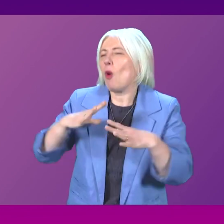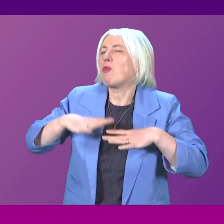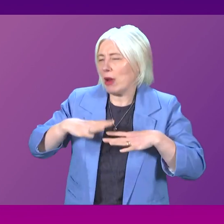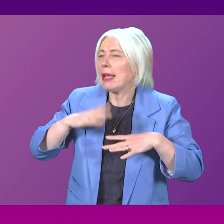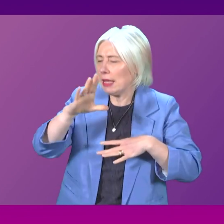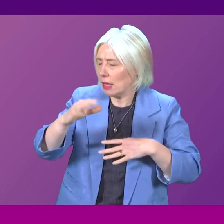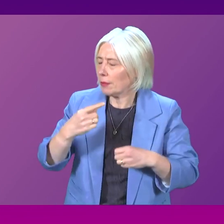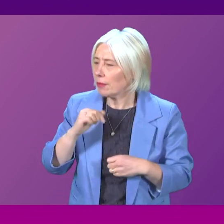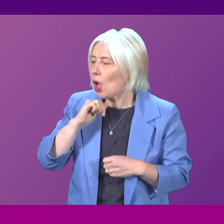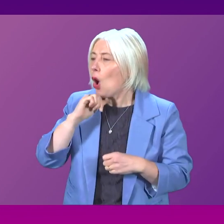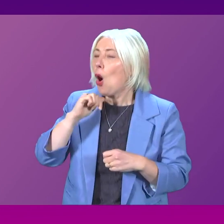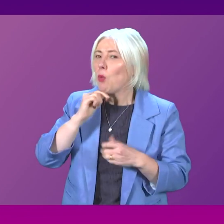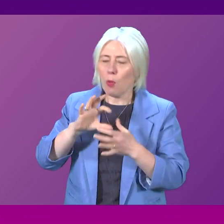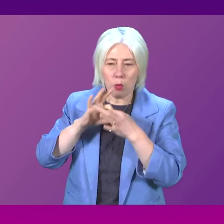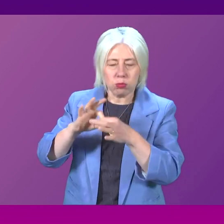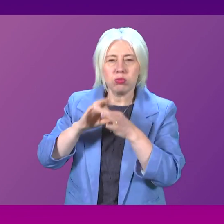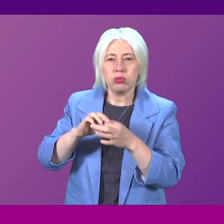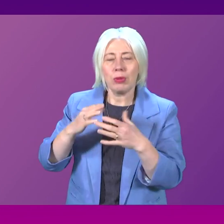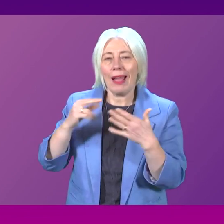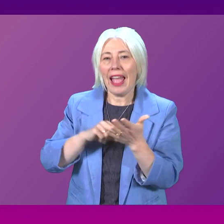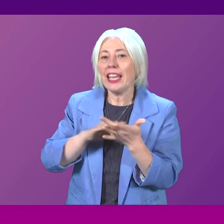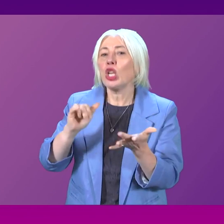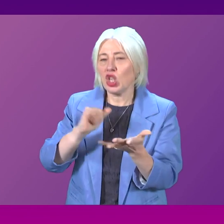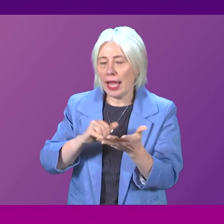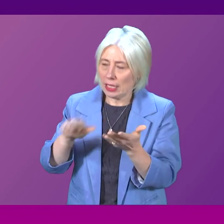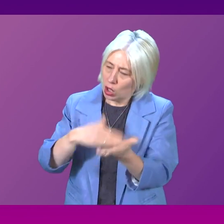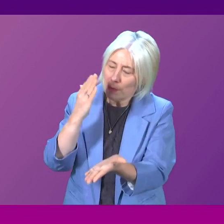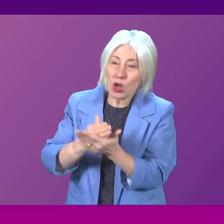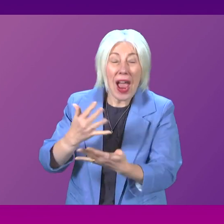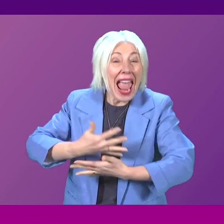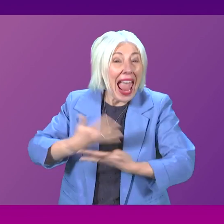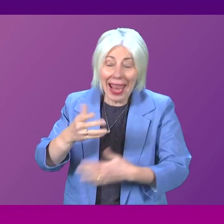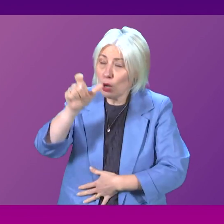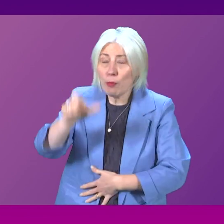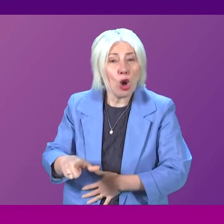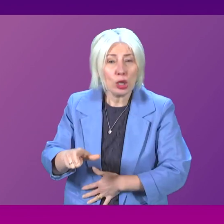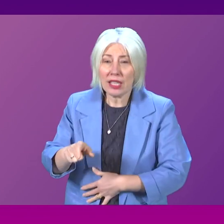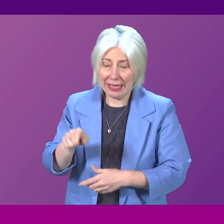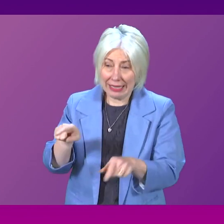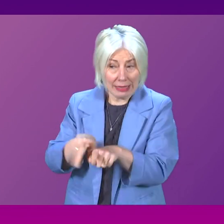We will work with the health service to ensure that anybody in a position such as the one